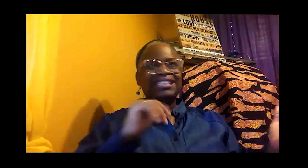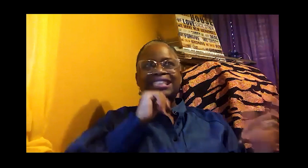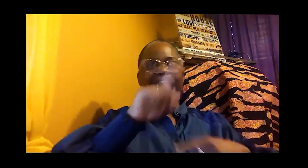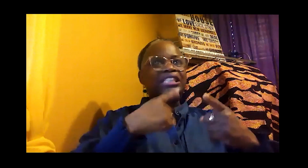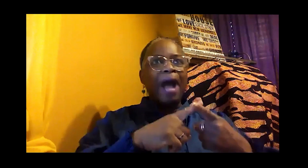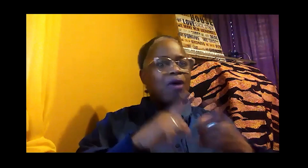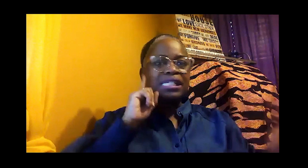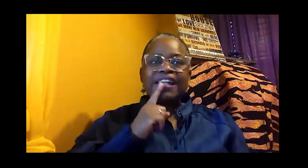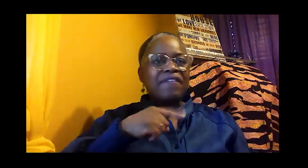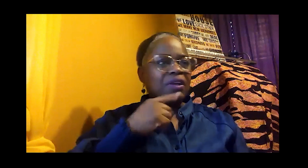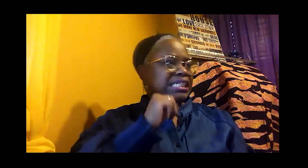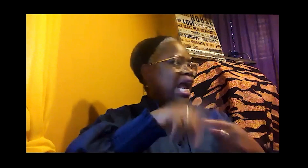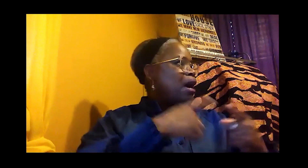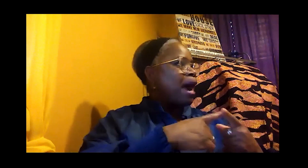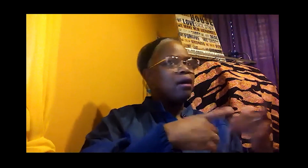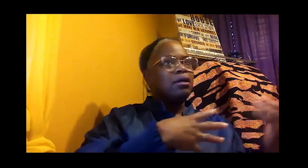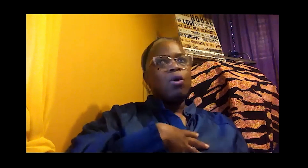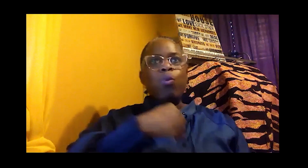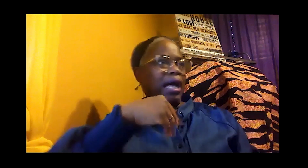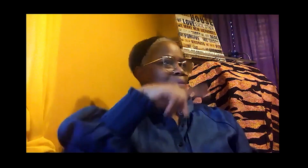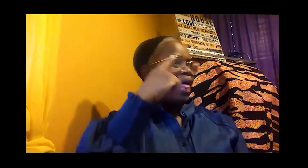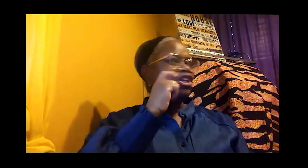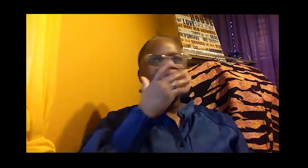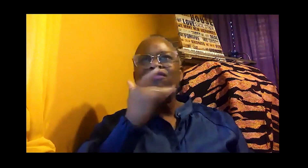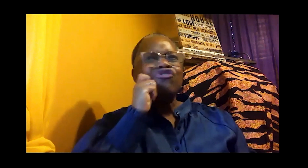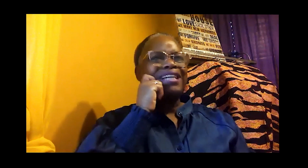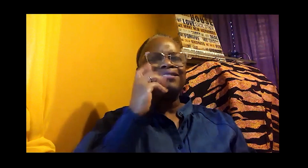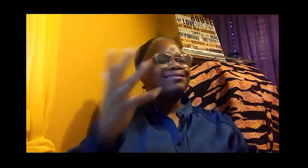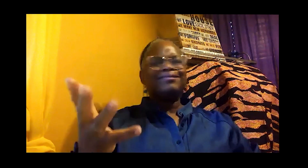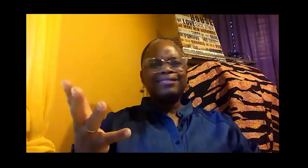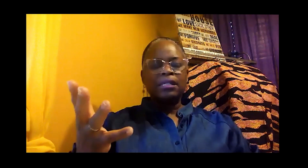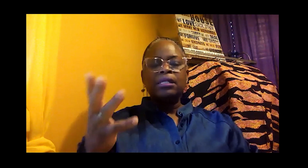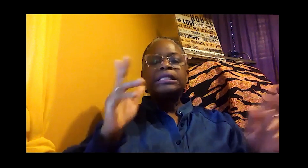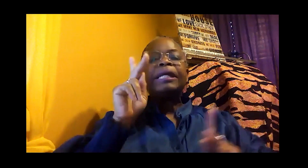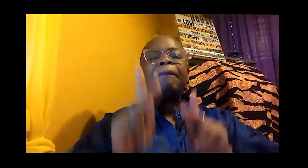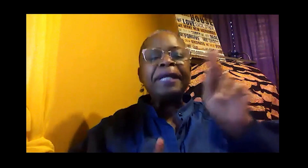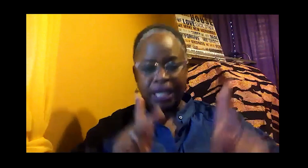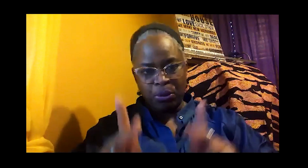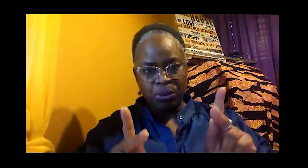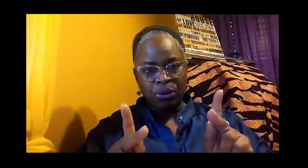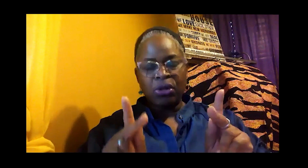all right. If some of the cast happens to be Black or white, that's all right too. It's about being